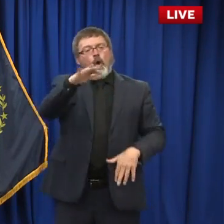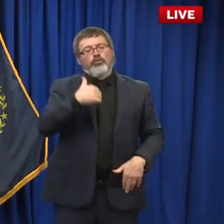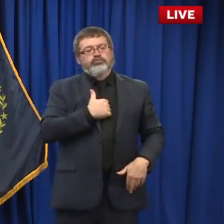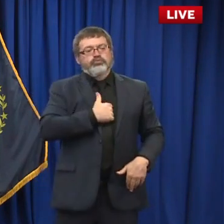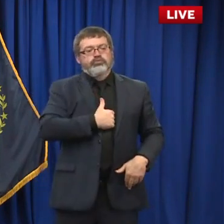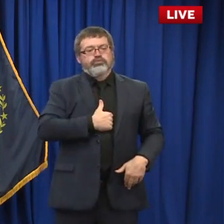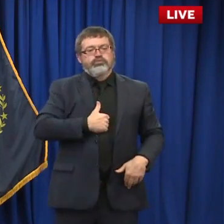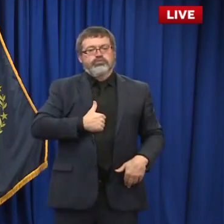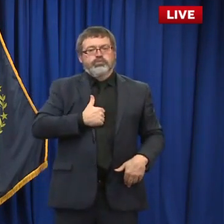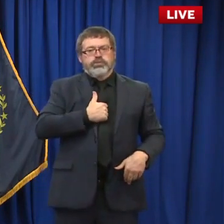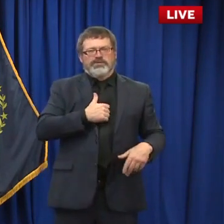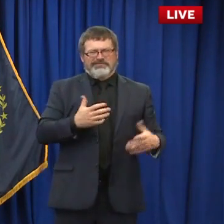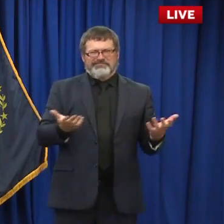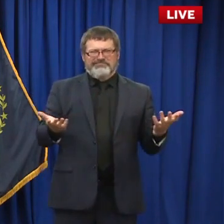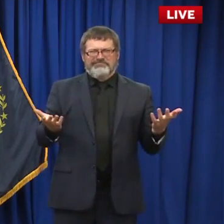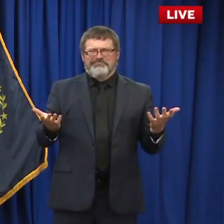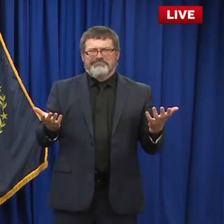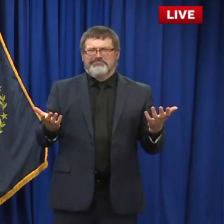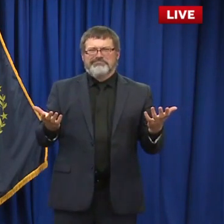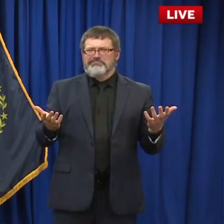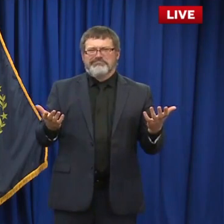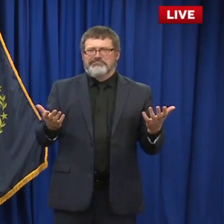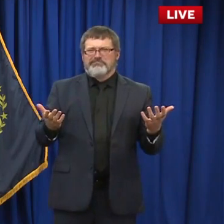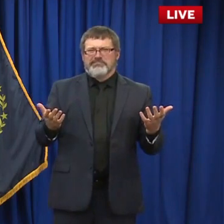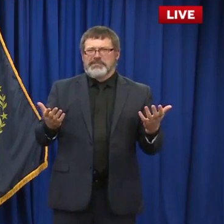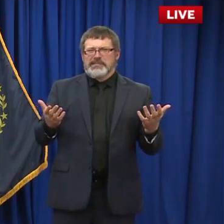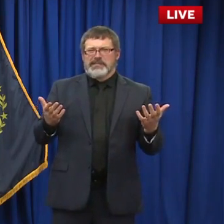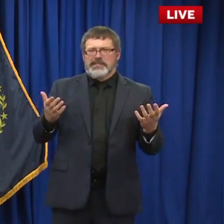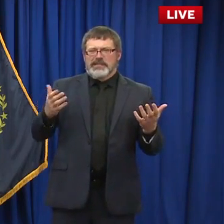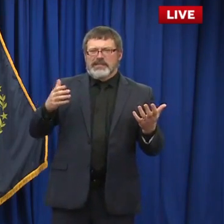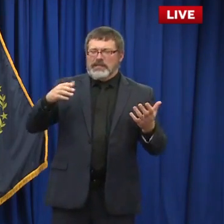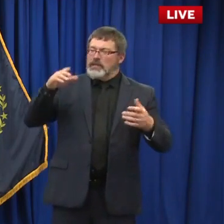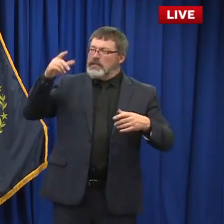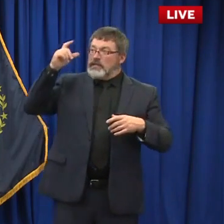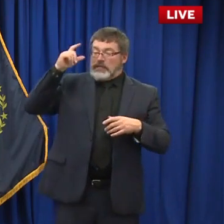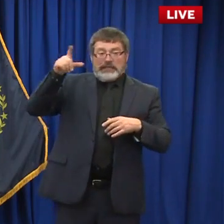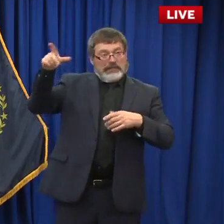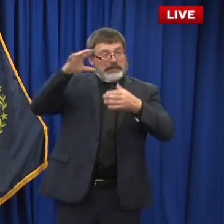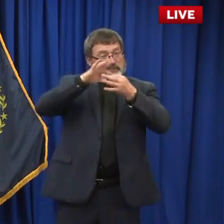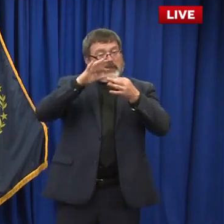FOUR MONTHS LATER. I MEAN, IF YOU REMEMBER, THEY TOLD US WE HAD TO SPEND THE C.A.R.E.S. ACT MONEY BY DECEMBER.